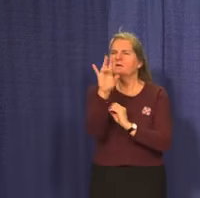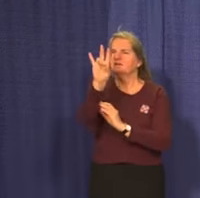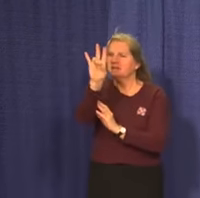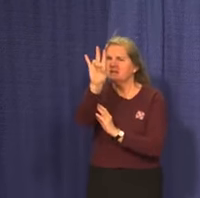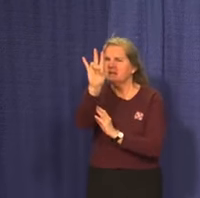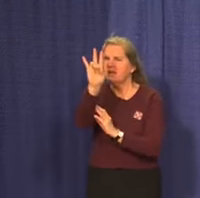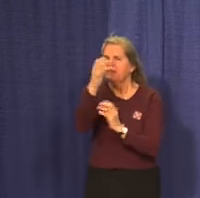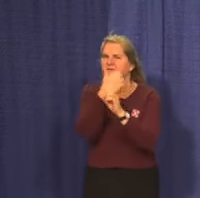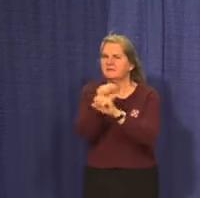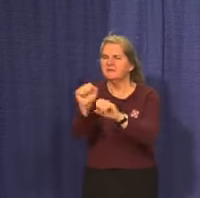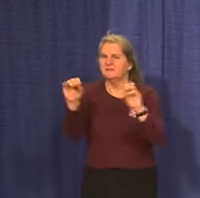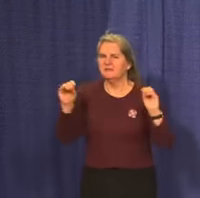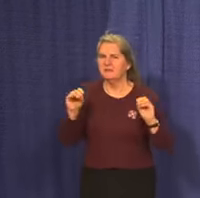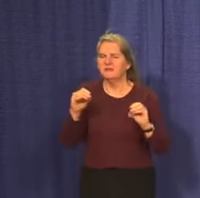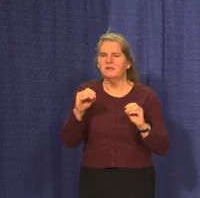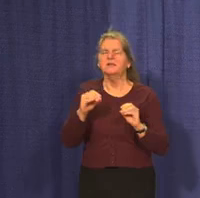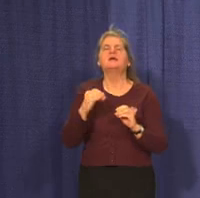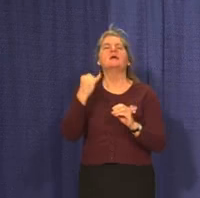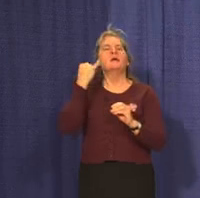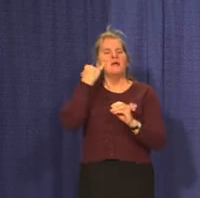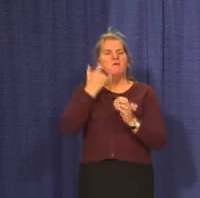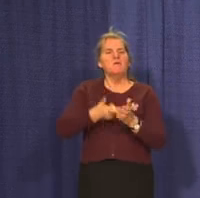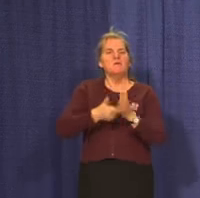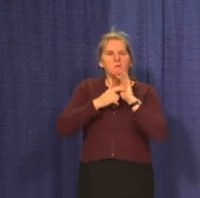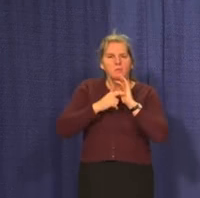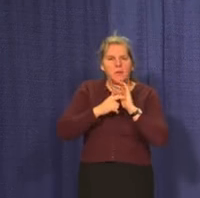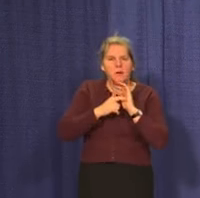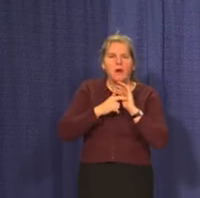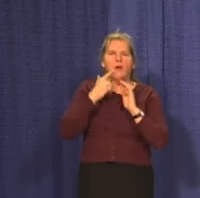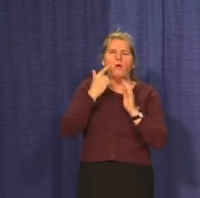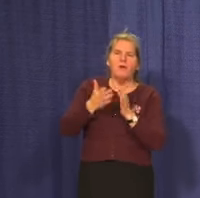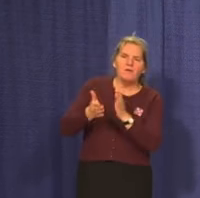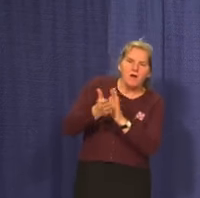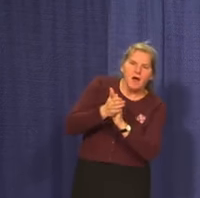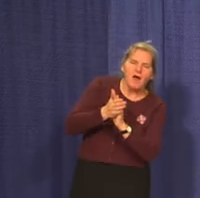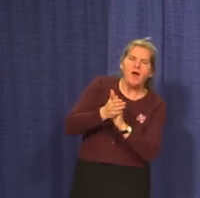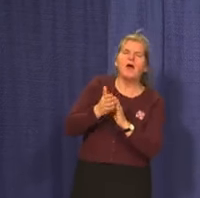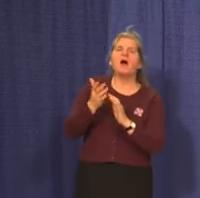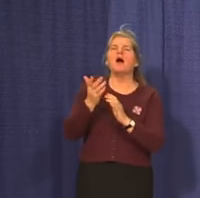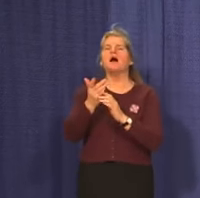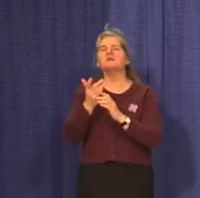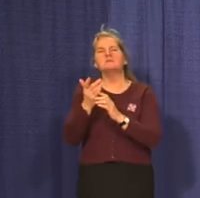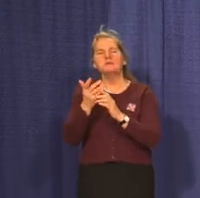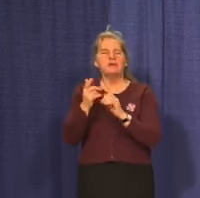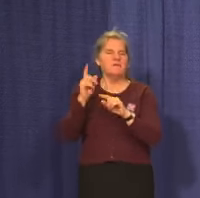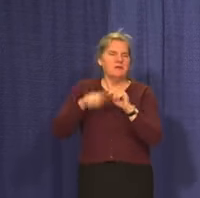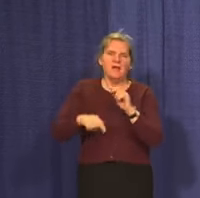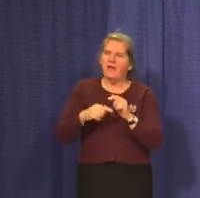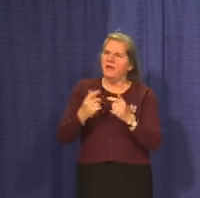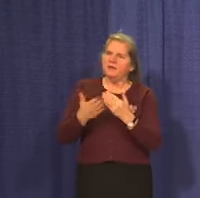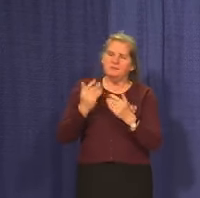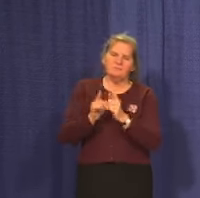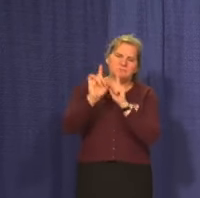WEAR A MASK WHENEVER REQUIRED, OR WHEN ASKED, OR WHEN CIRCUMSTANCES MAKE PHYSICAL DISTANCING CHALLENGING OR